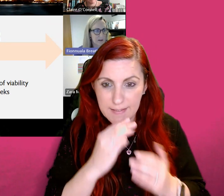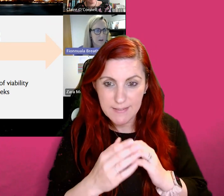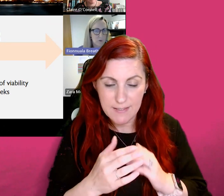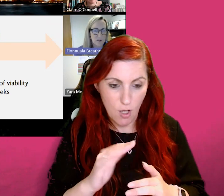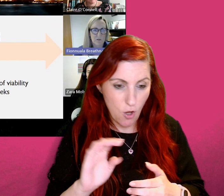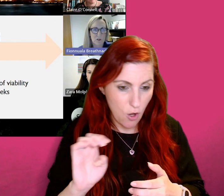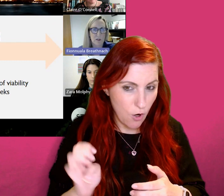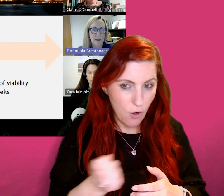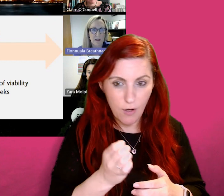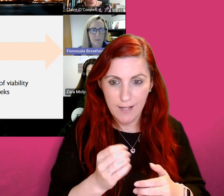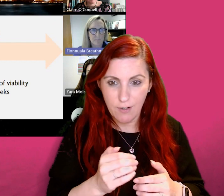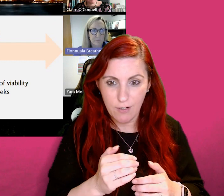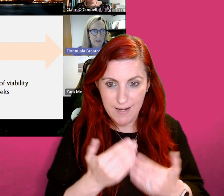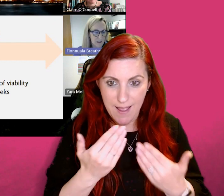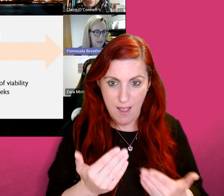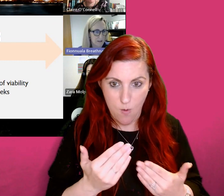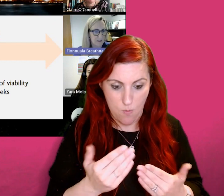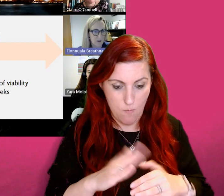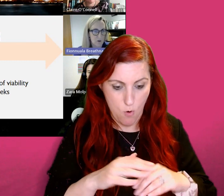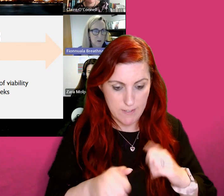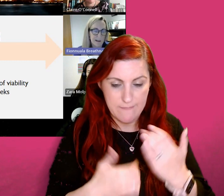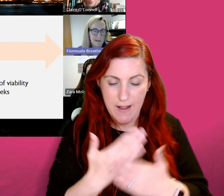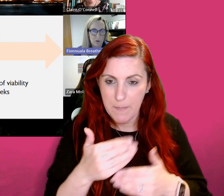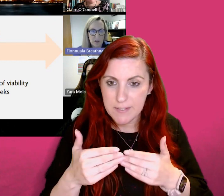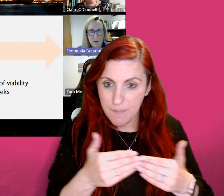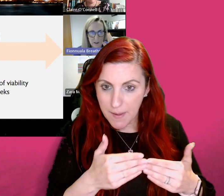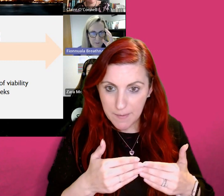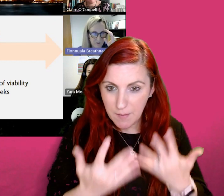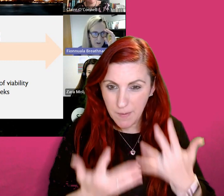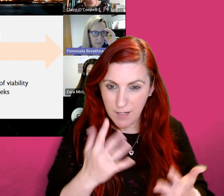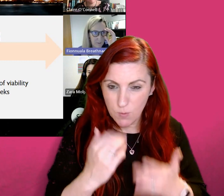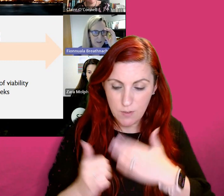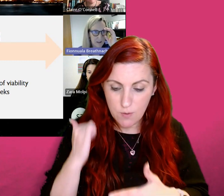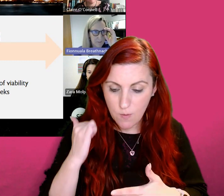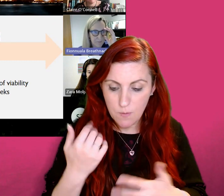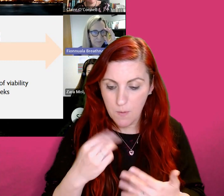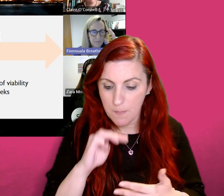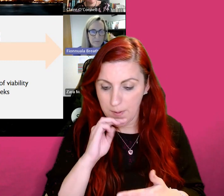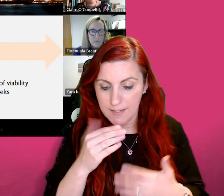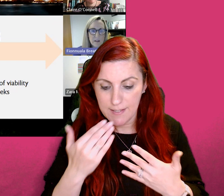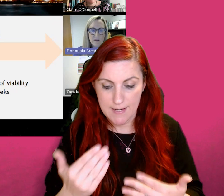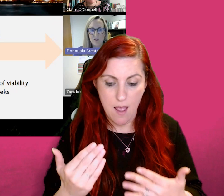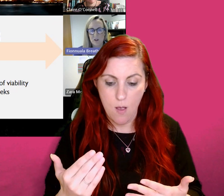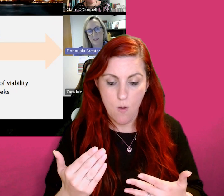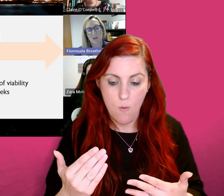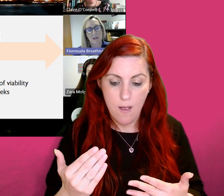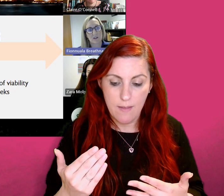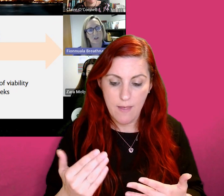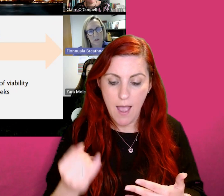than they would have done um decades ago and so now the limit of viability the gestational age at